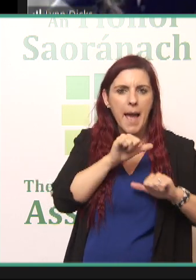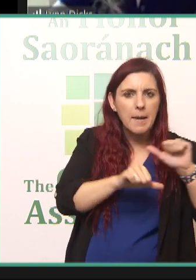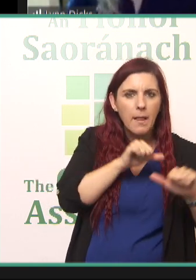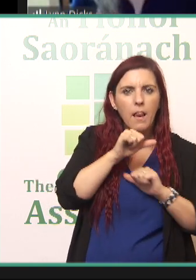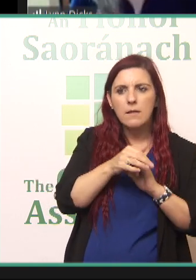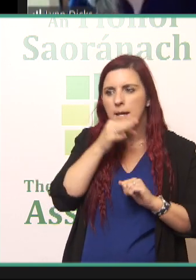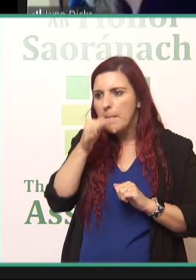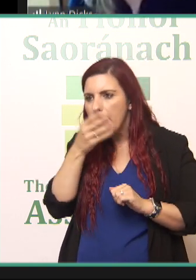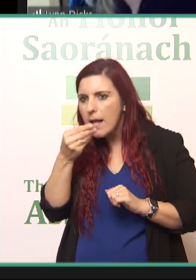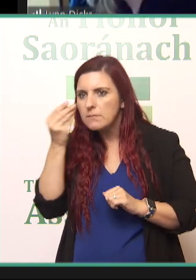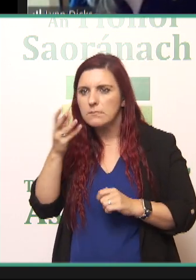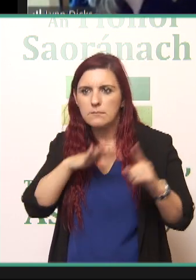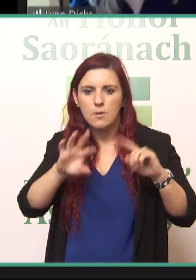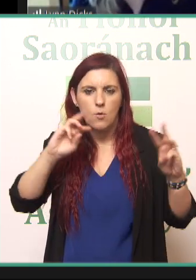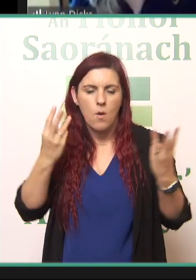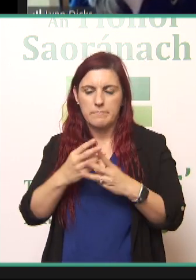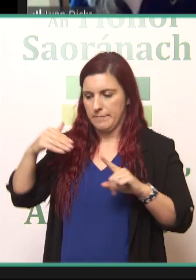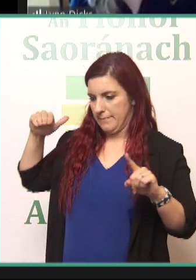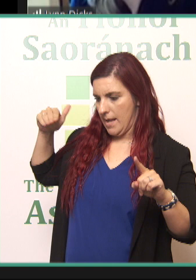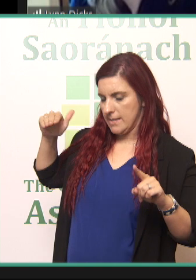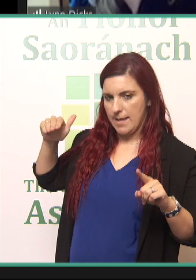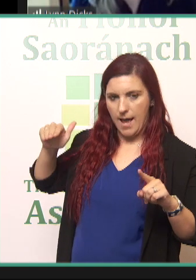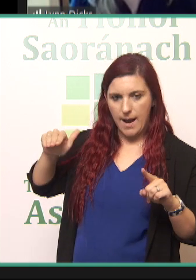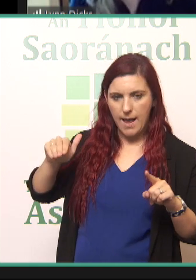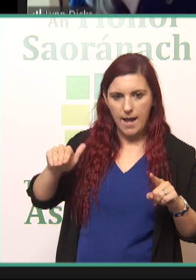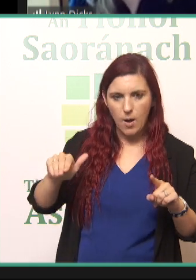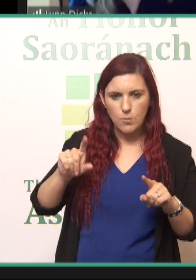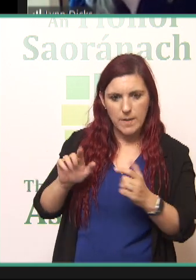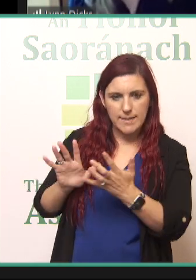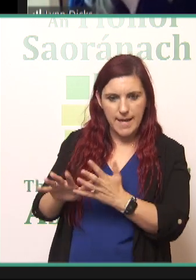the in the world you see this decline going up to 2010 you've got years across the middle and then